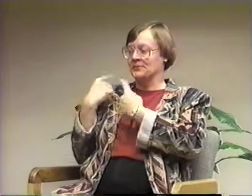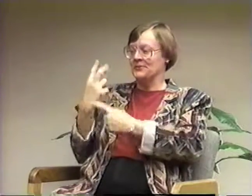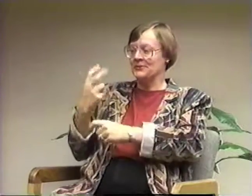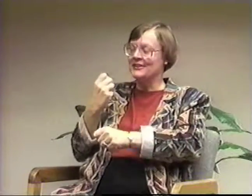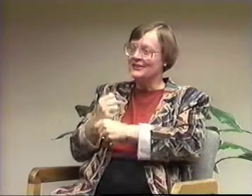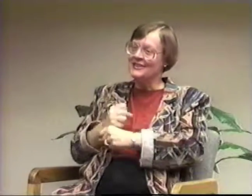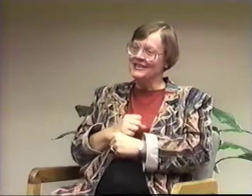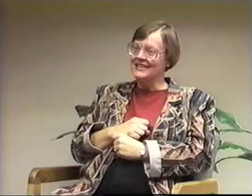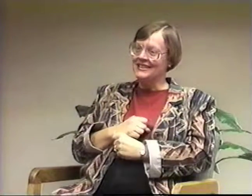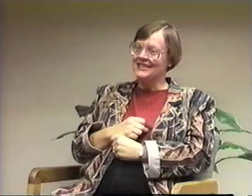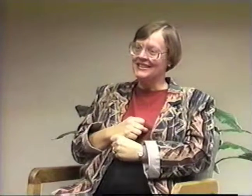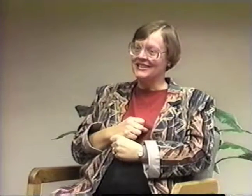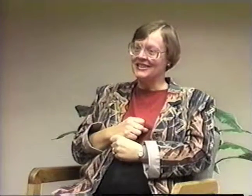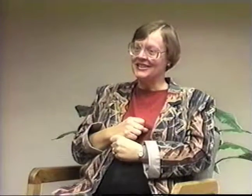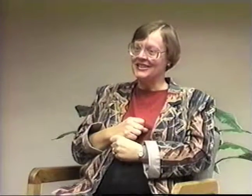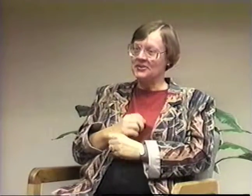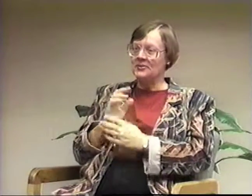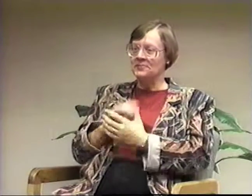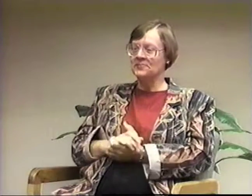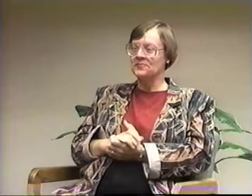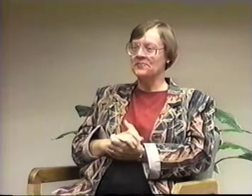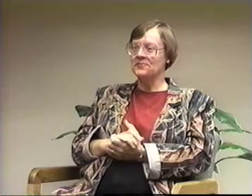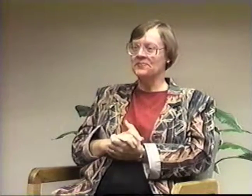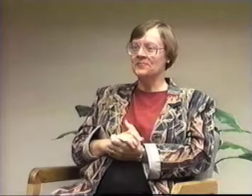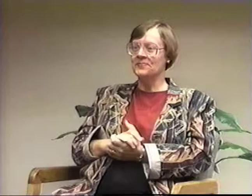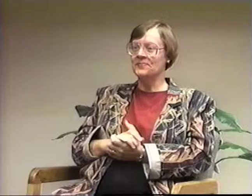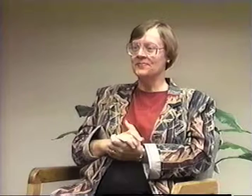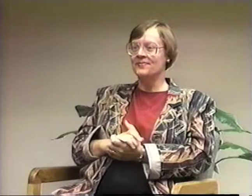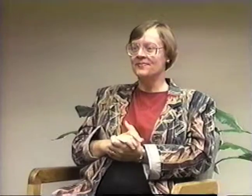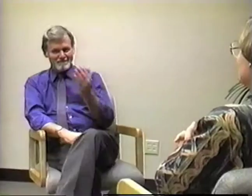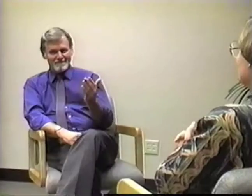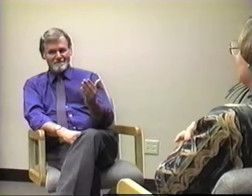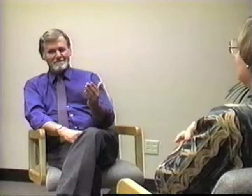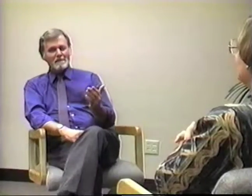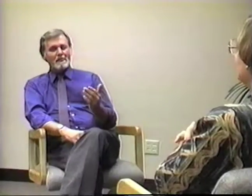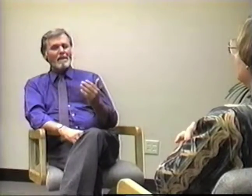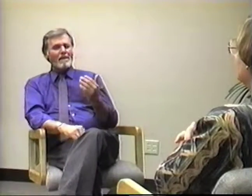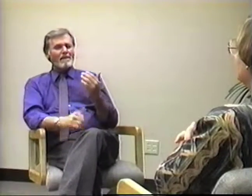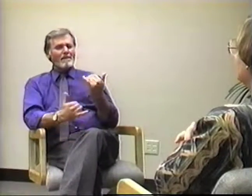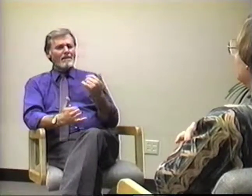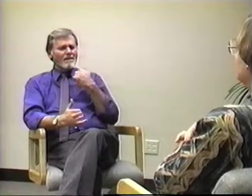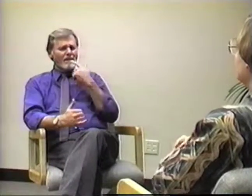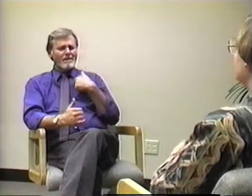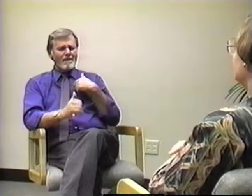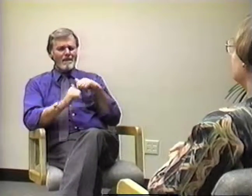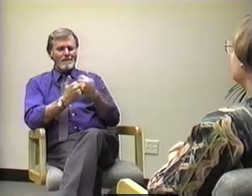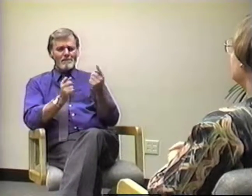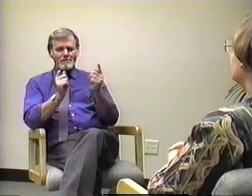I've been working at MELD ever since, for about two years now.